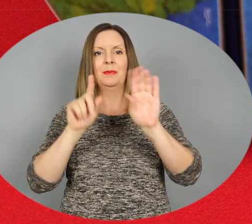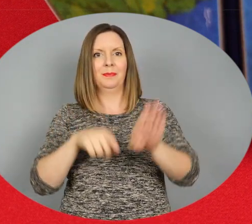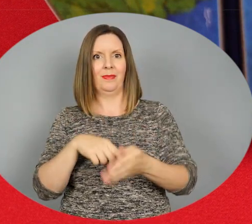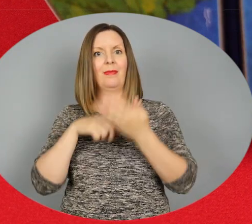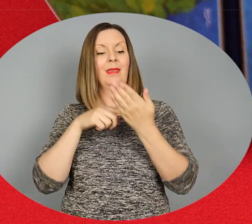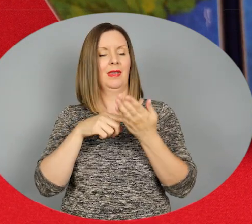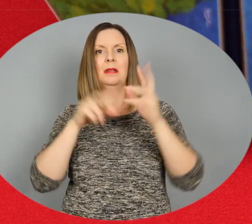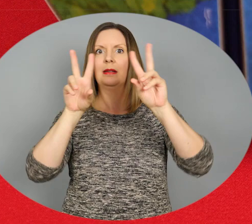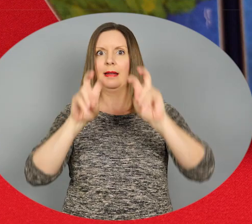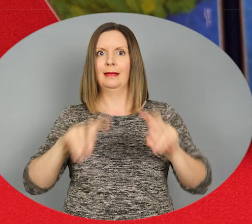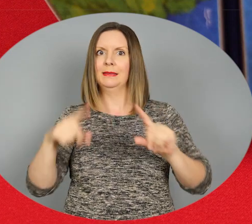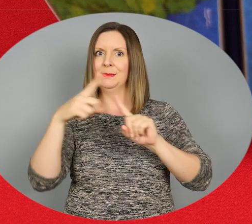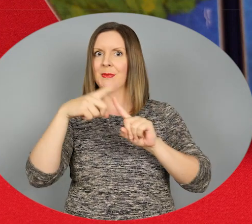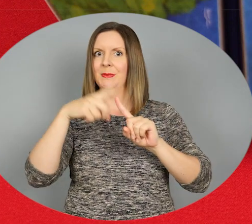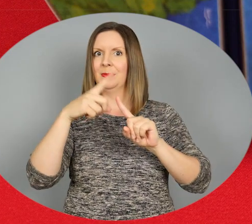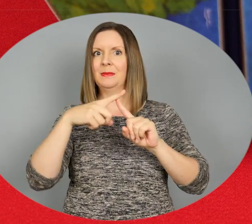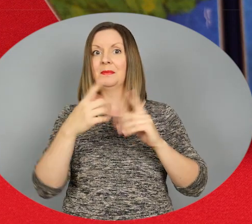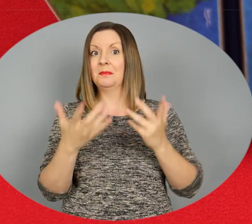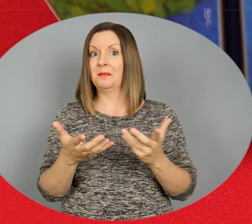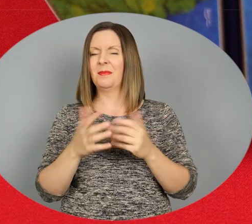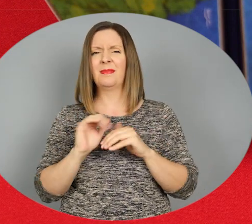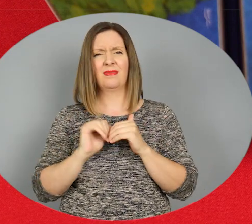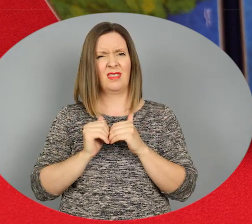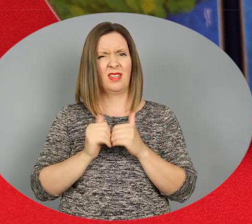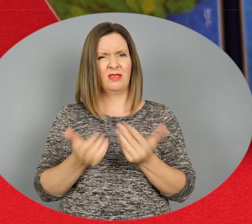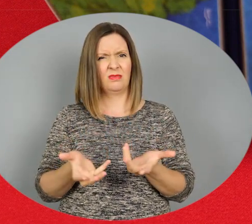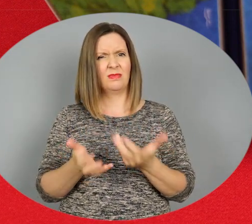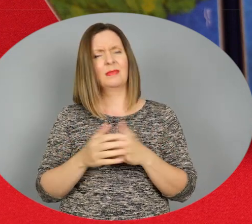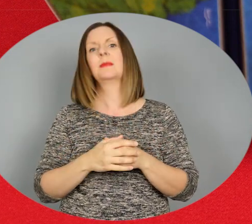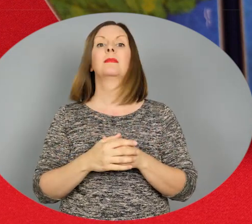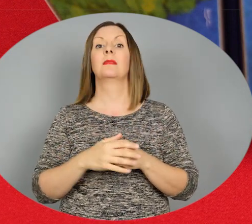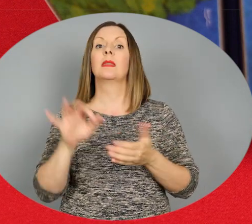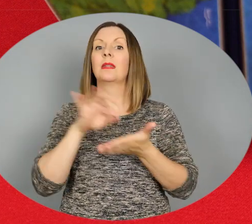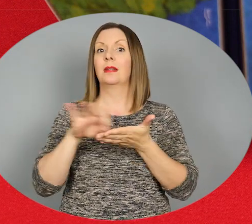card and checks to see if they scored any points from it. To do this, you’ll count